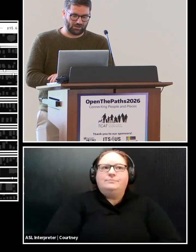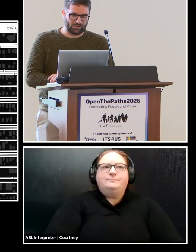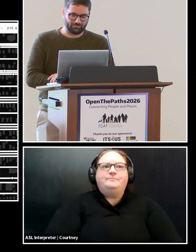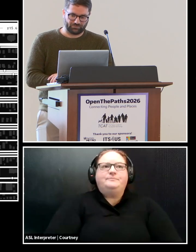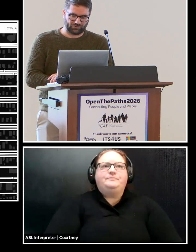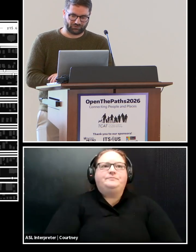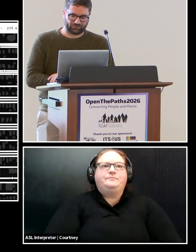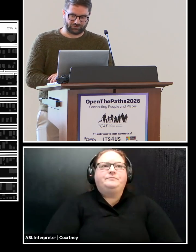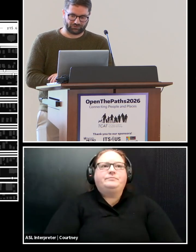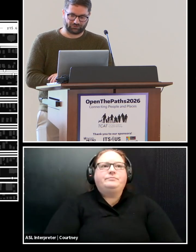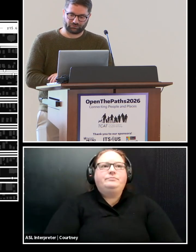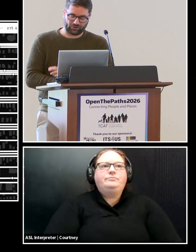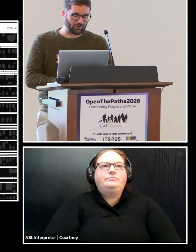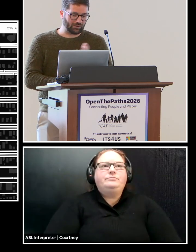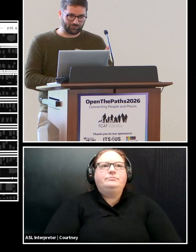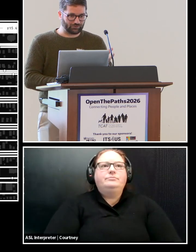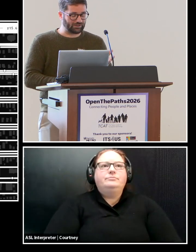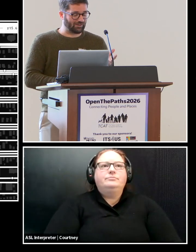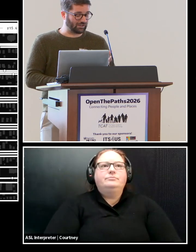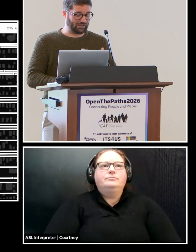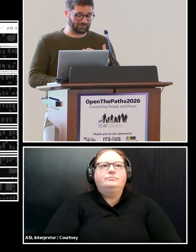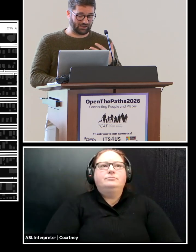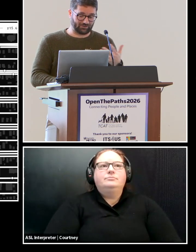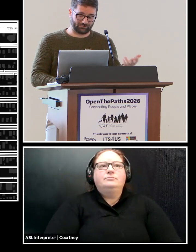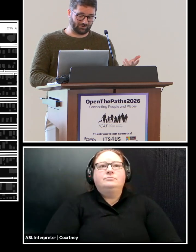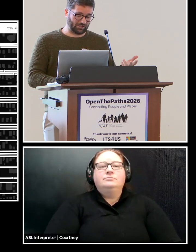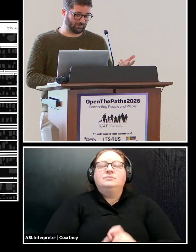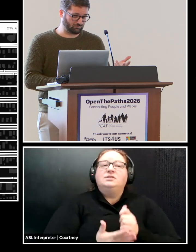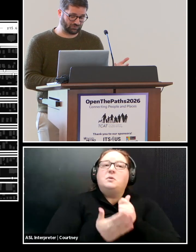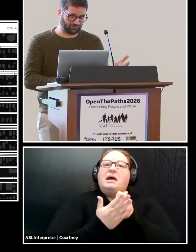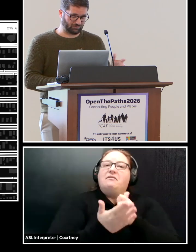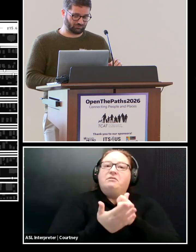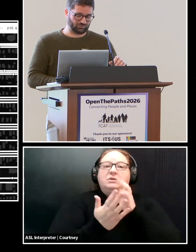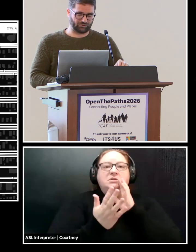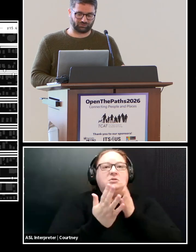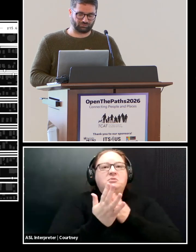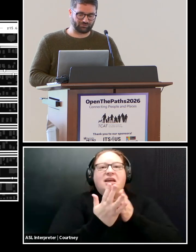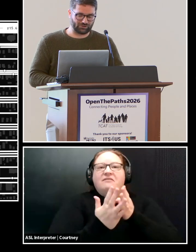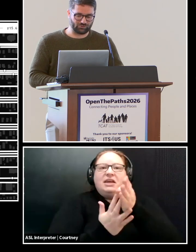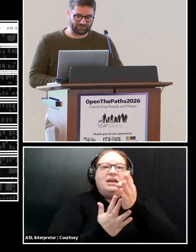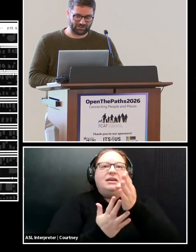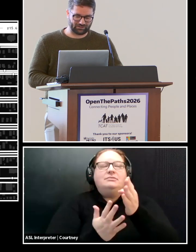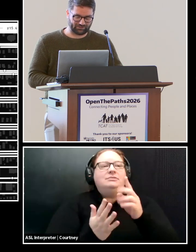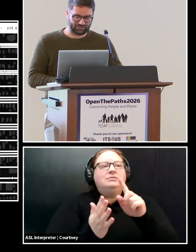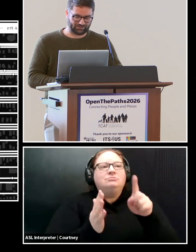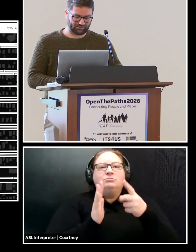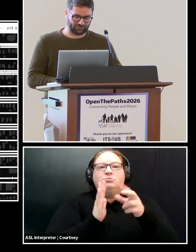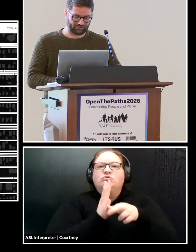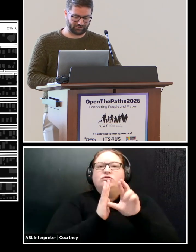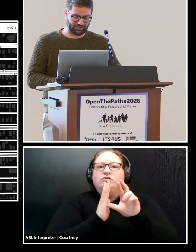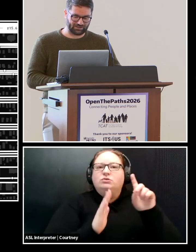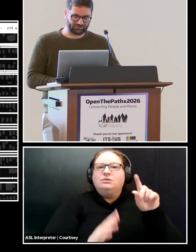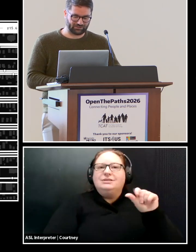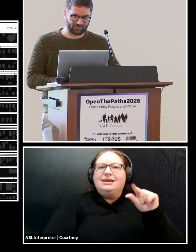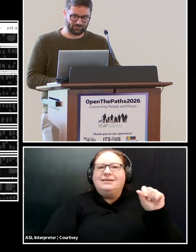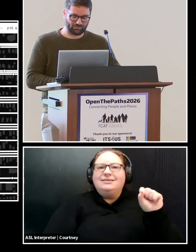Um so helpful to navigate and kind of uh just just review data sets as you're you're entering them.